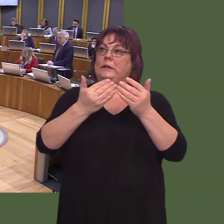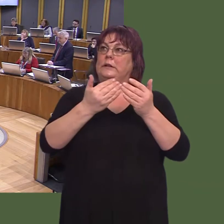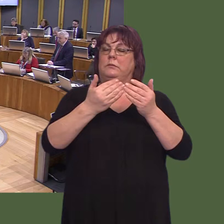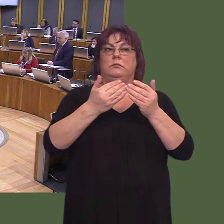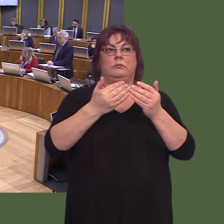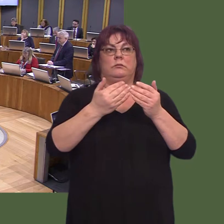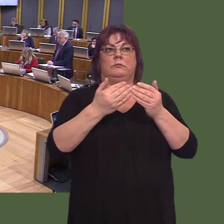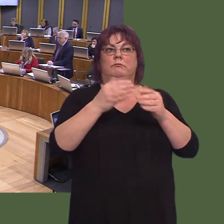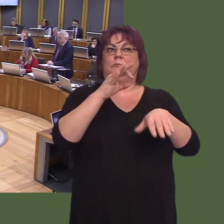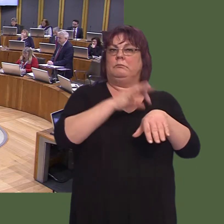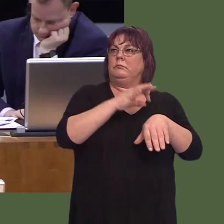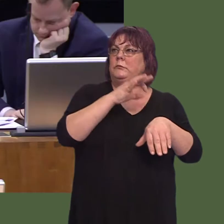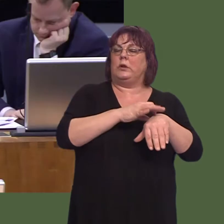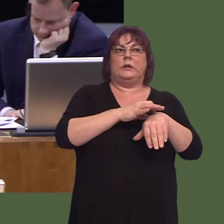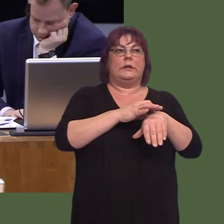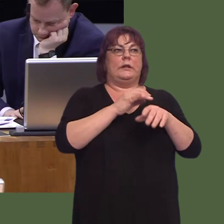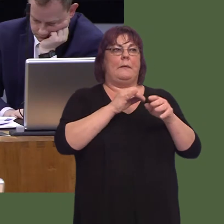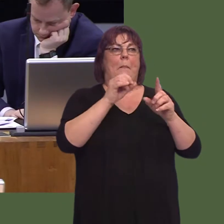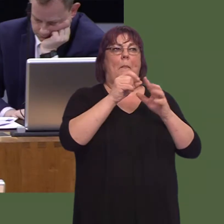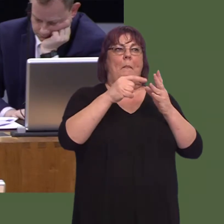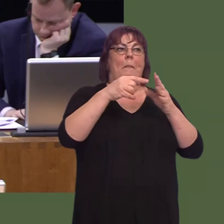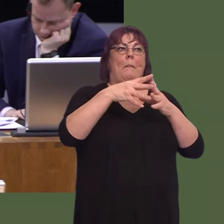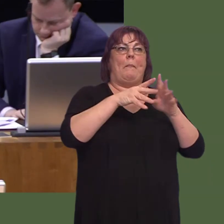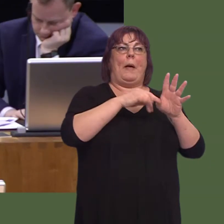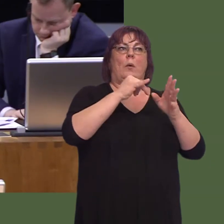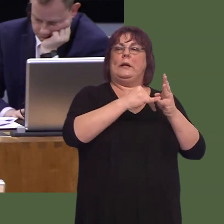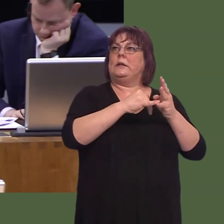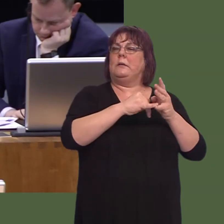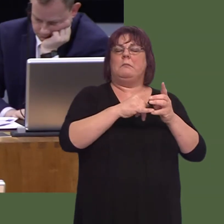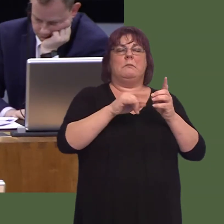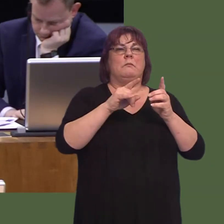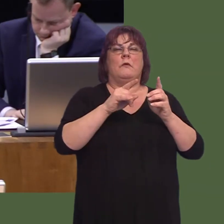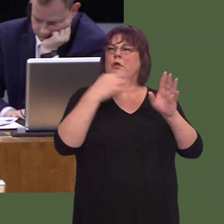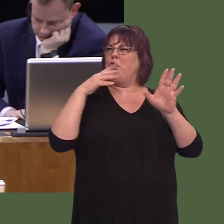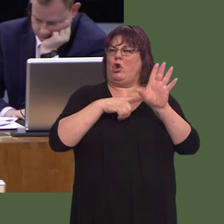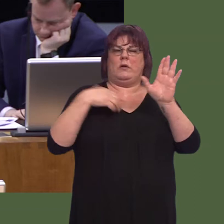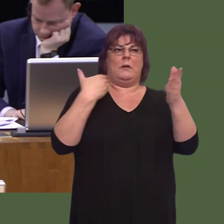for 22 years, but, like every part of the NHS, they've also felt financial pressures.